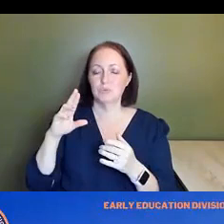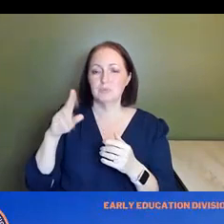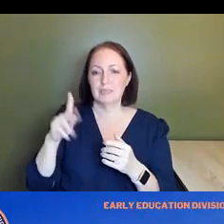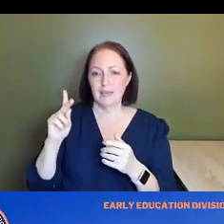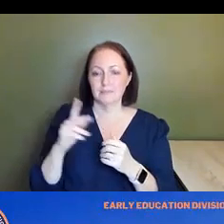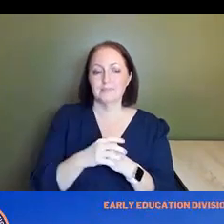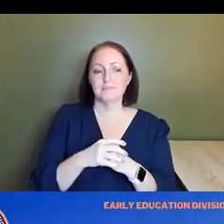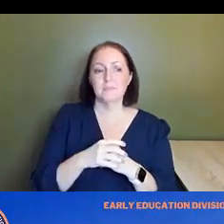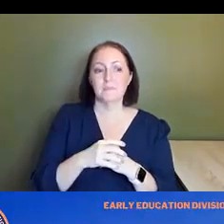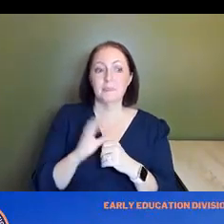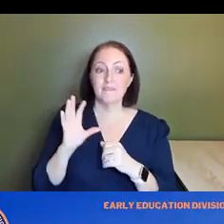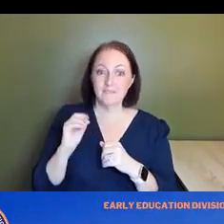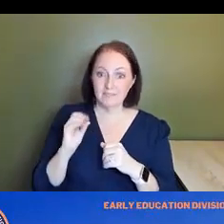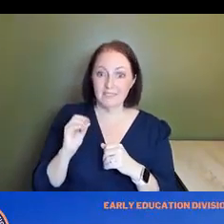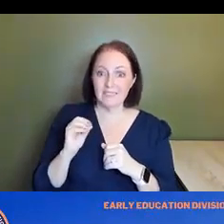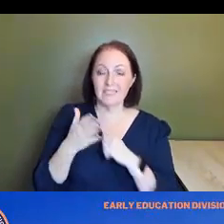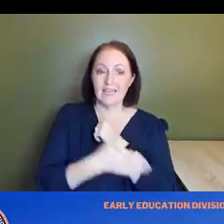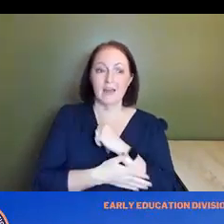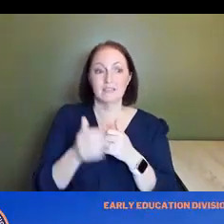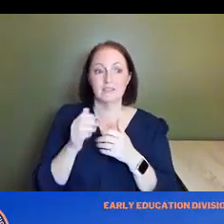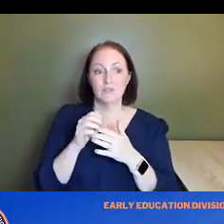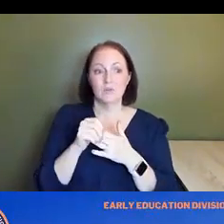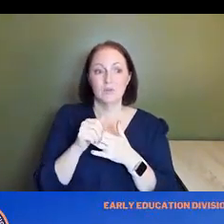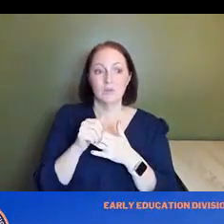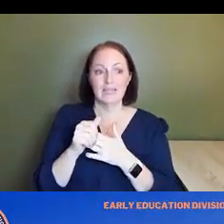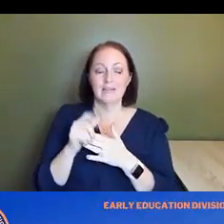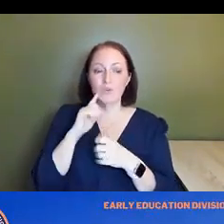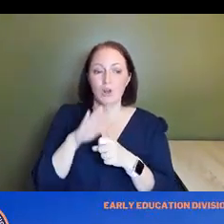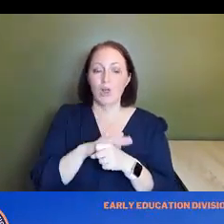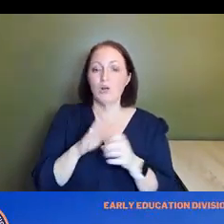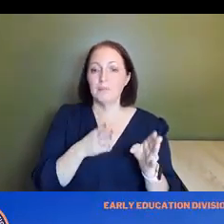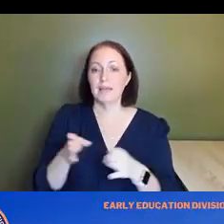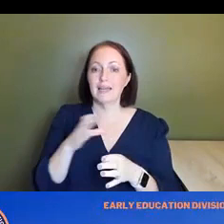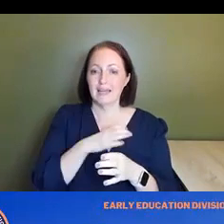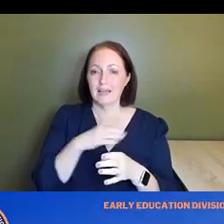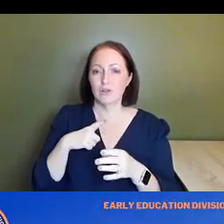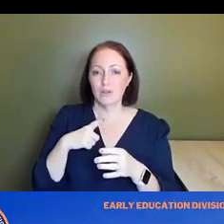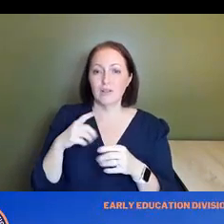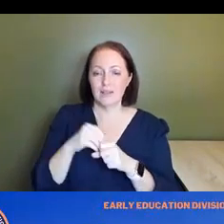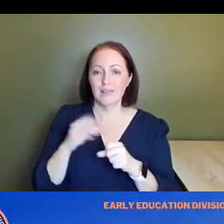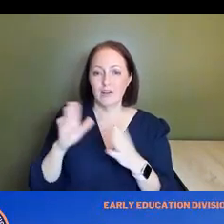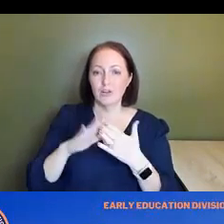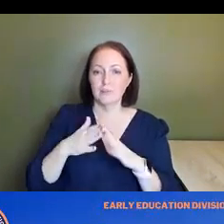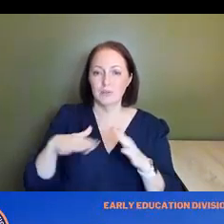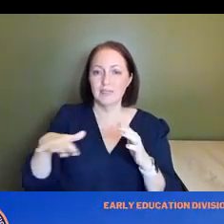UPK. 50 of them are the lead for the Local Planning Council in their community. So these